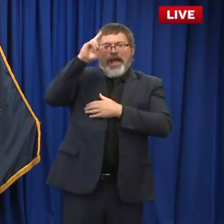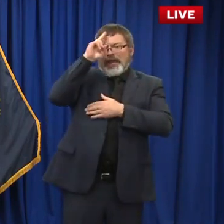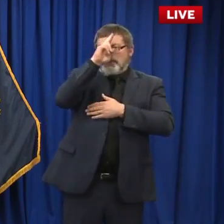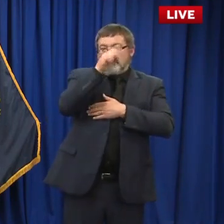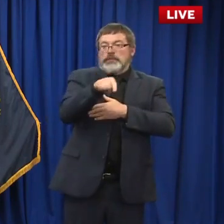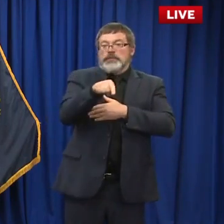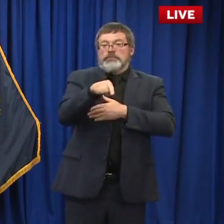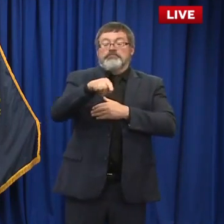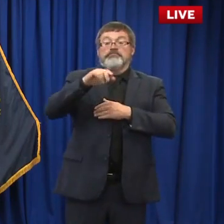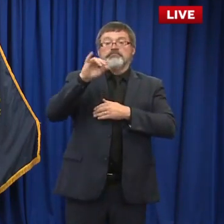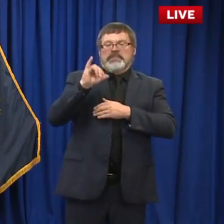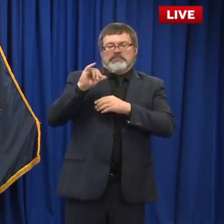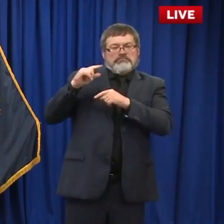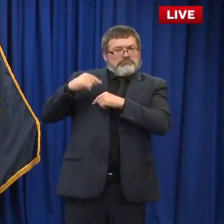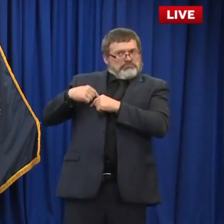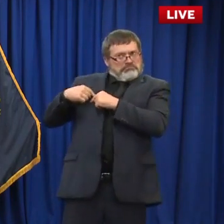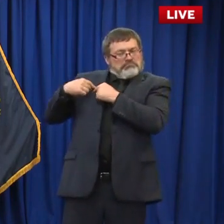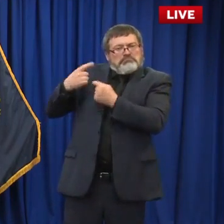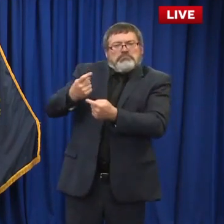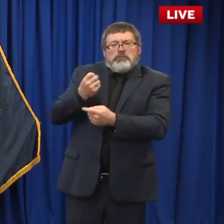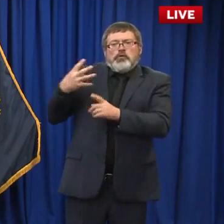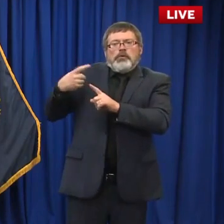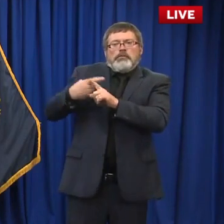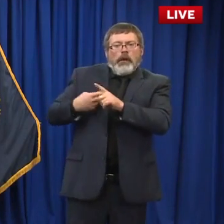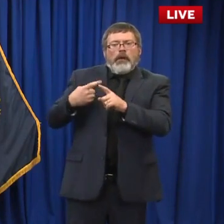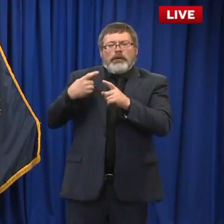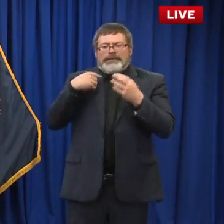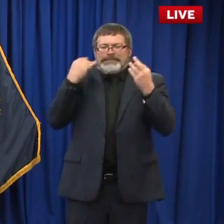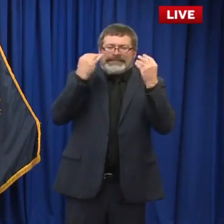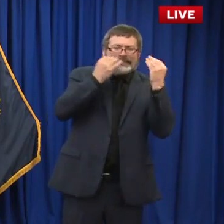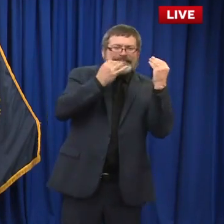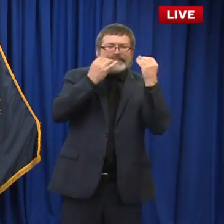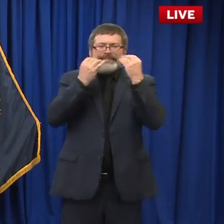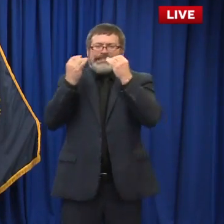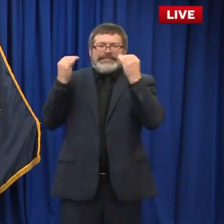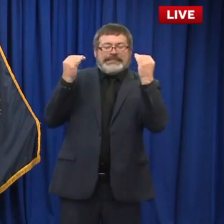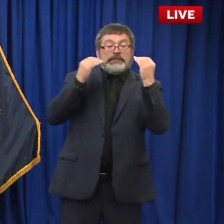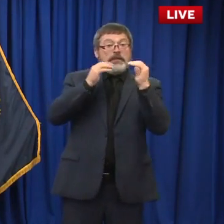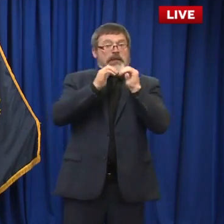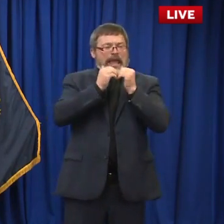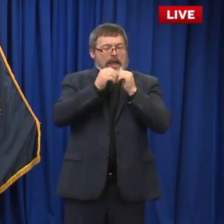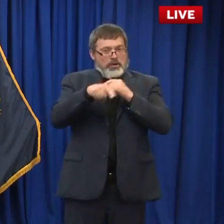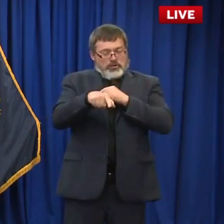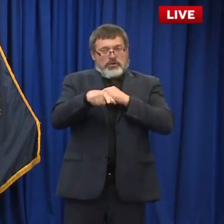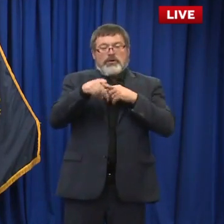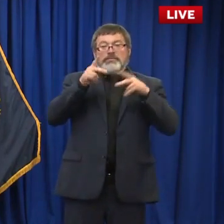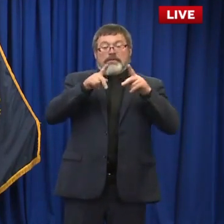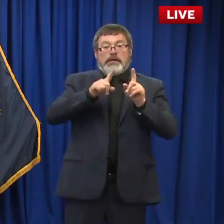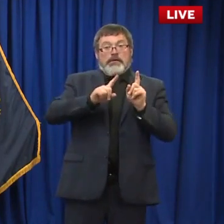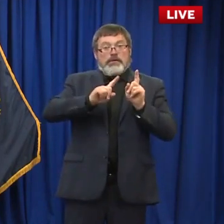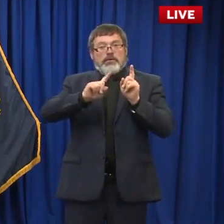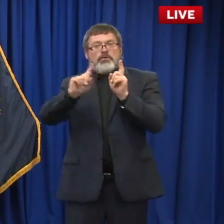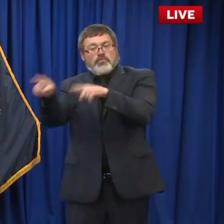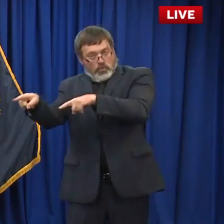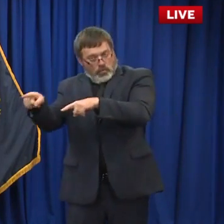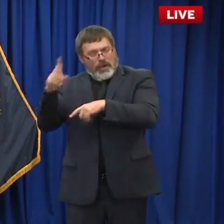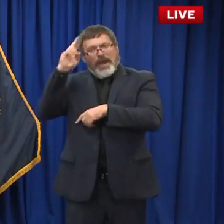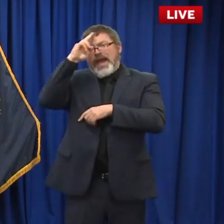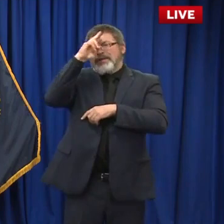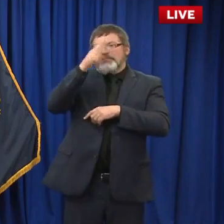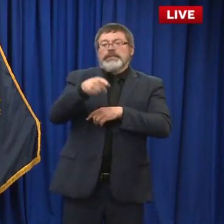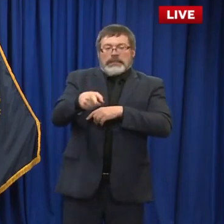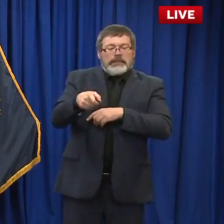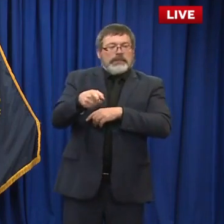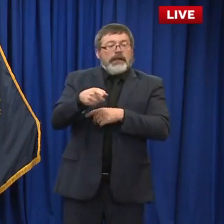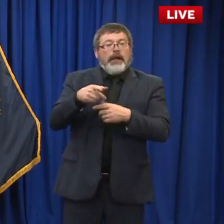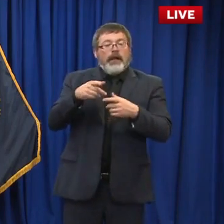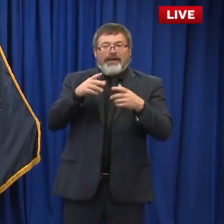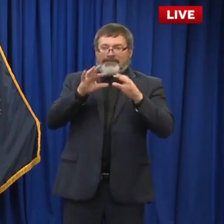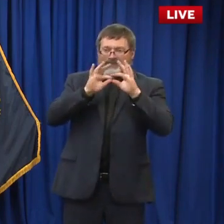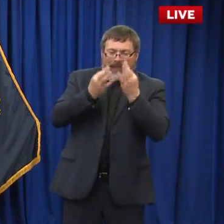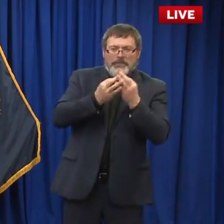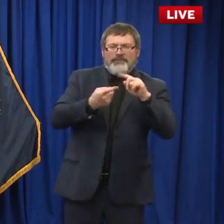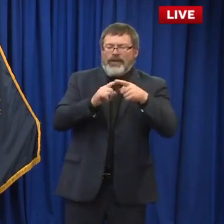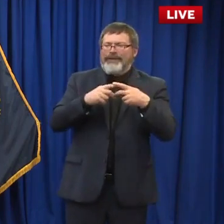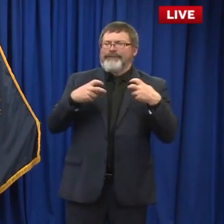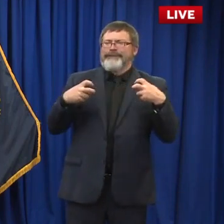SO FOR THE PAST SEVERAL MONTHS, OUR PATIENTS, OUR COMMUNITY MEMBERS, HOUR HOSPITALS HAVE CONTEMPLATED THE RISK AND BENEFIT OF ALLOWING VISITATION DURING HOSPITAL STAYS AND WE'VE